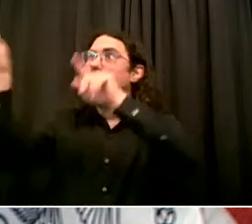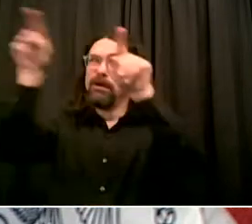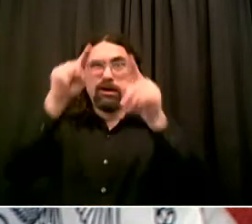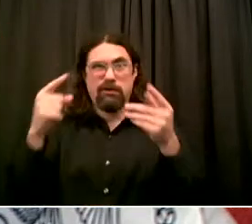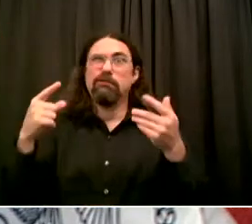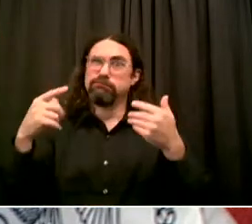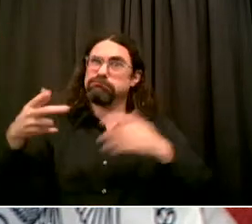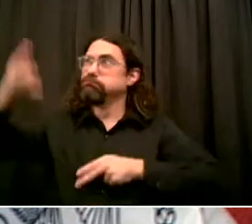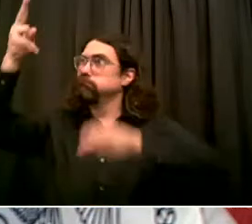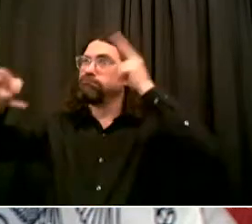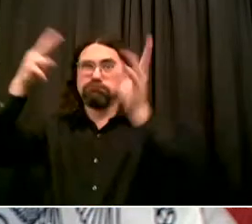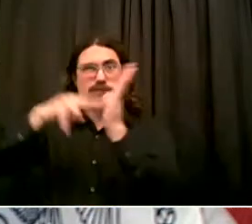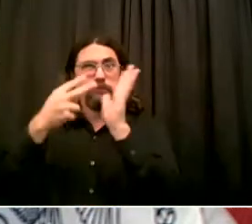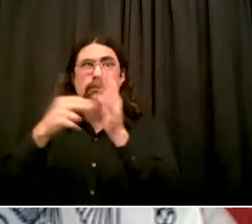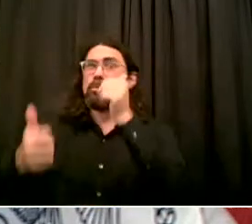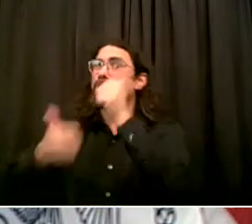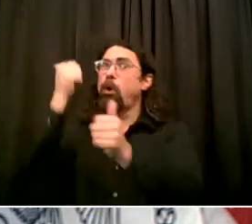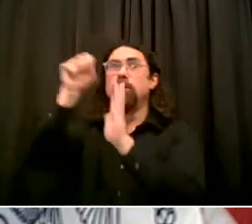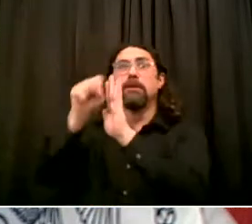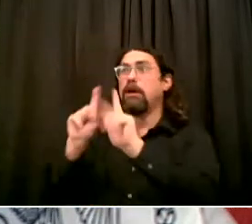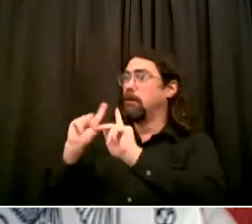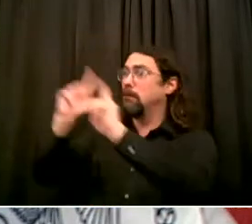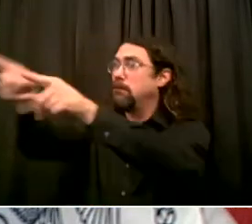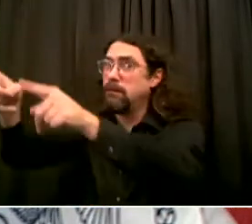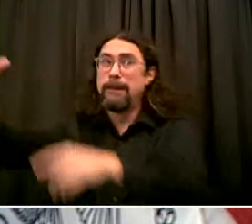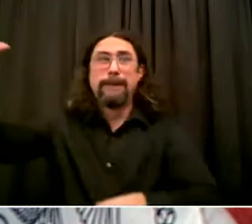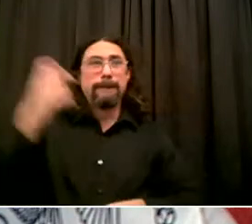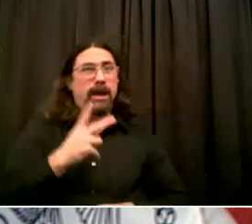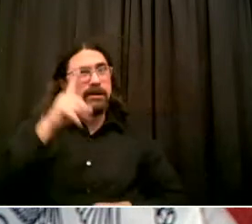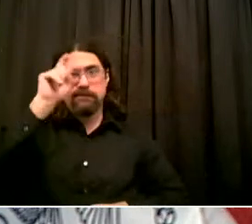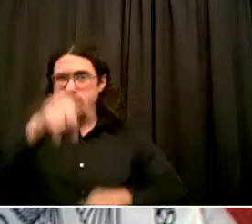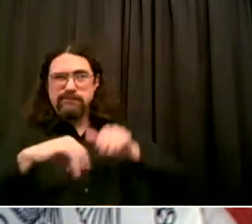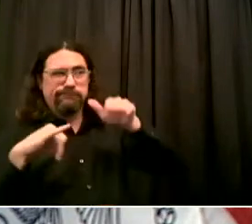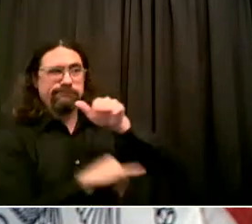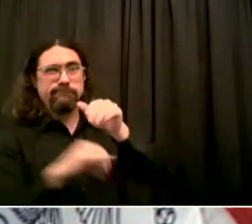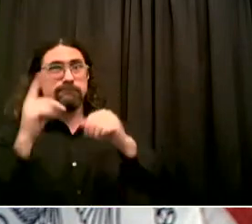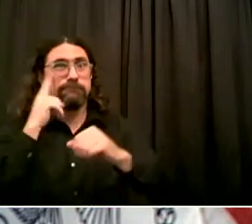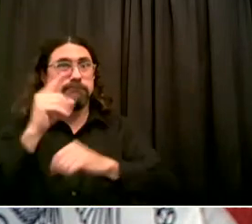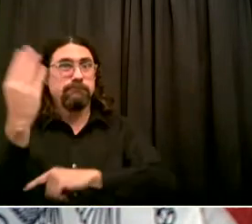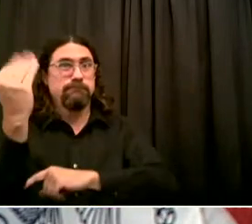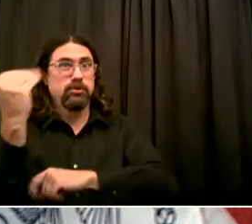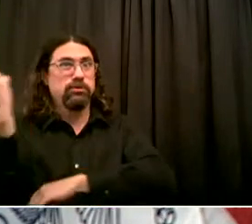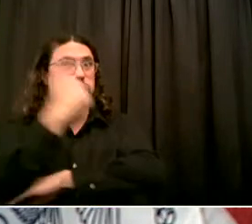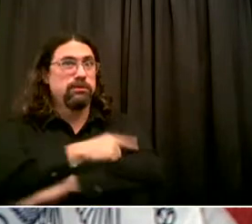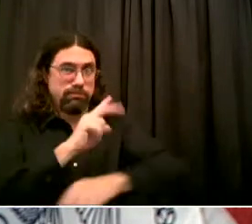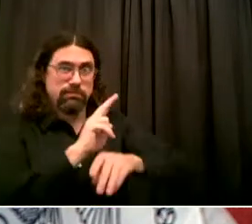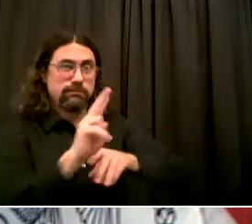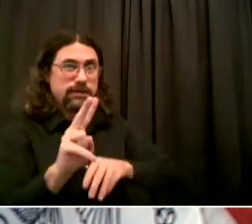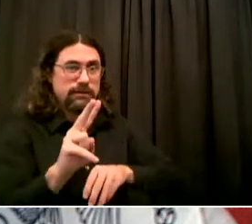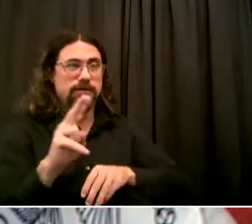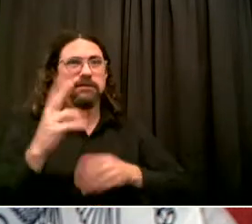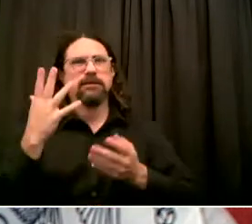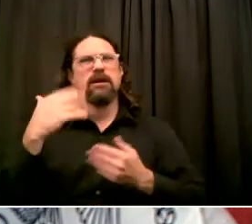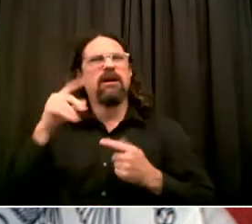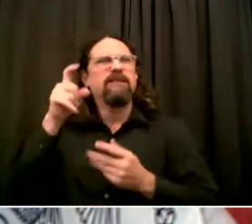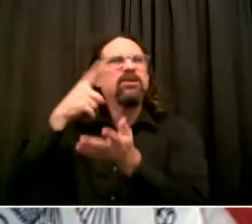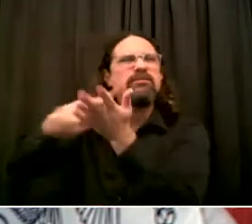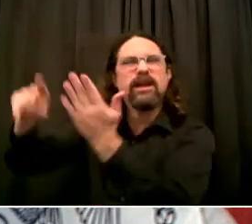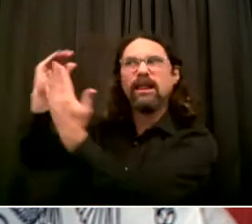THE OVERWHELMING LIKELIHOOD IS YOU NEED TO QUARANTINE FOR TWO WEEKS UPON RETURN AND WE HAVE TO TAKE THAT SERIOUSLY. NOW, THAT T IS WHWHAT I'I'M URGRGN